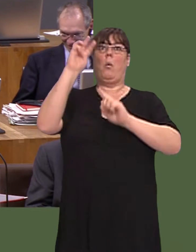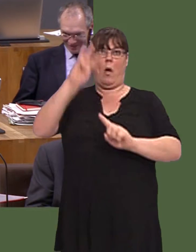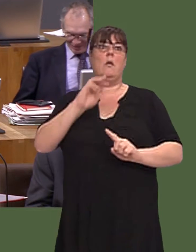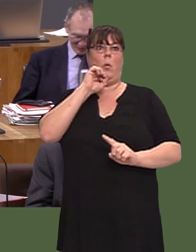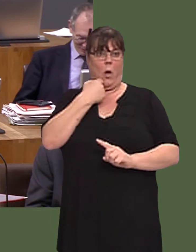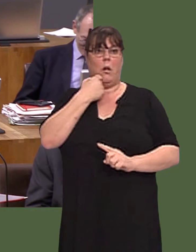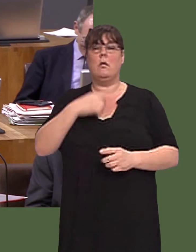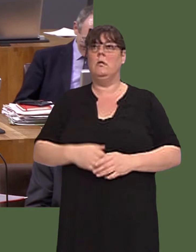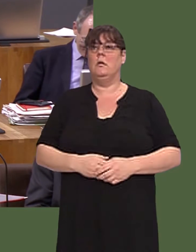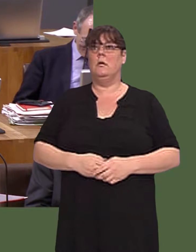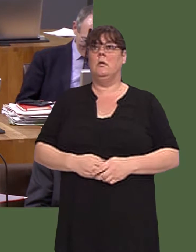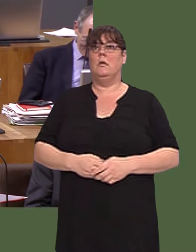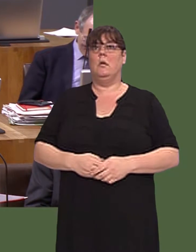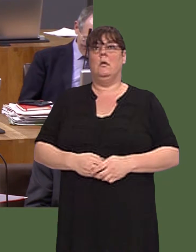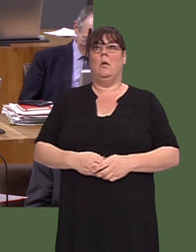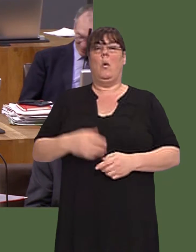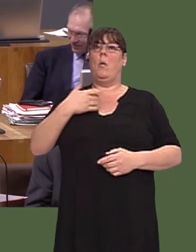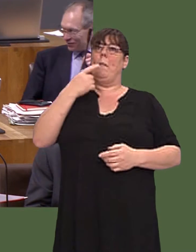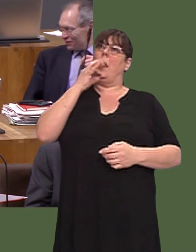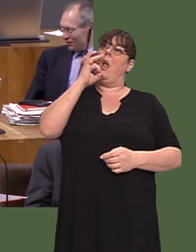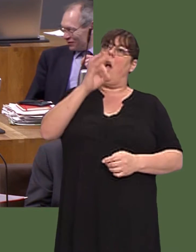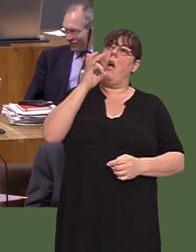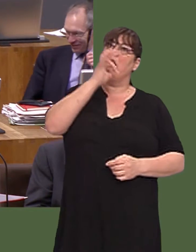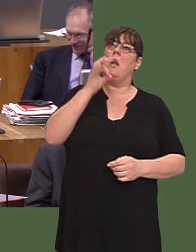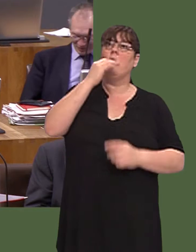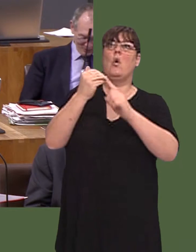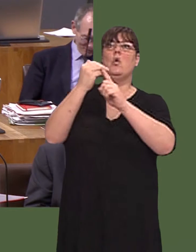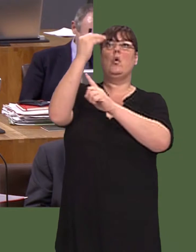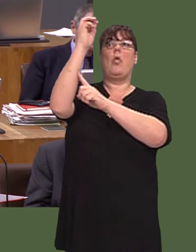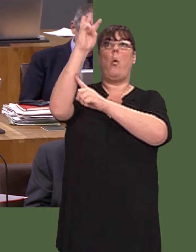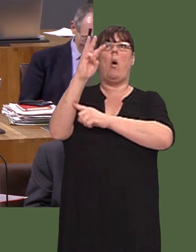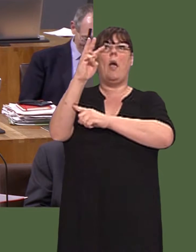We have called incessantly for the electrification of the north Wales main line as far as Holyhead,